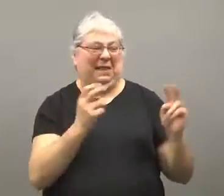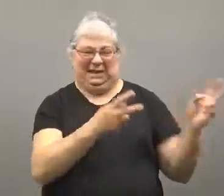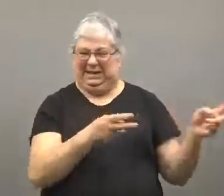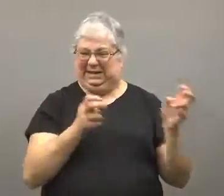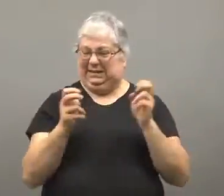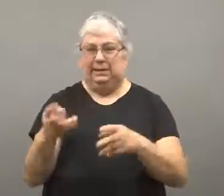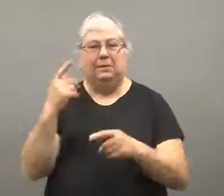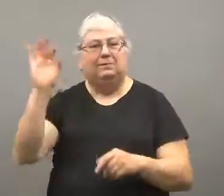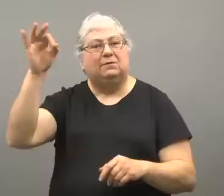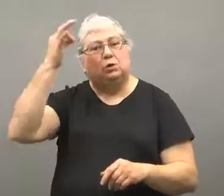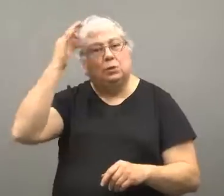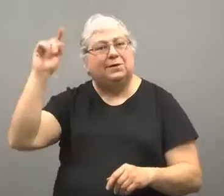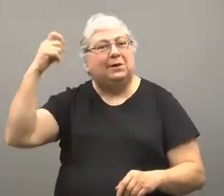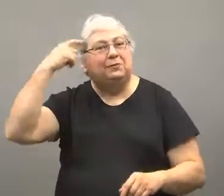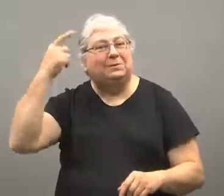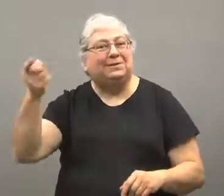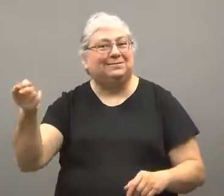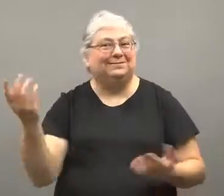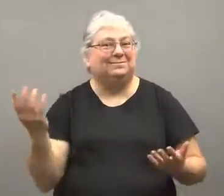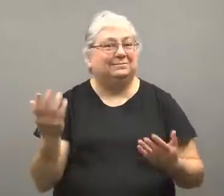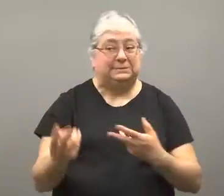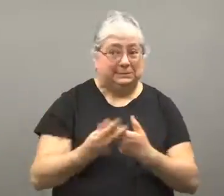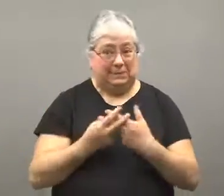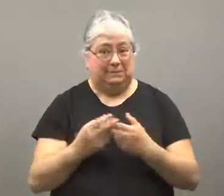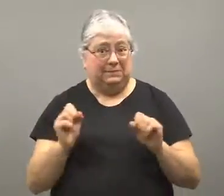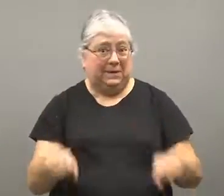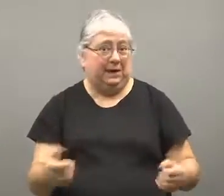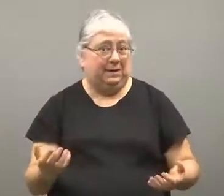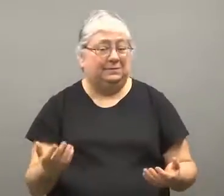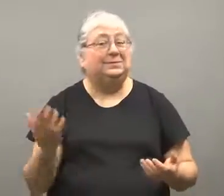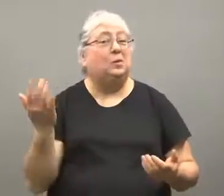Then he decided to analyze the federal government's usage.